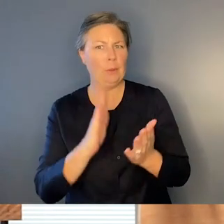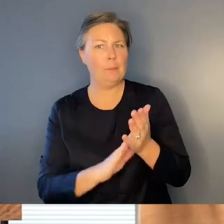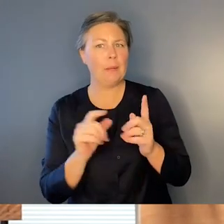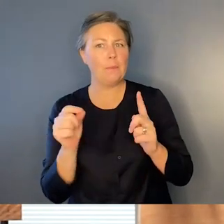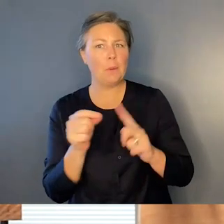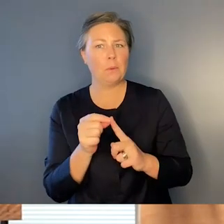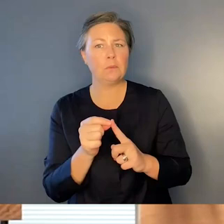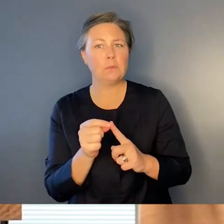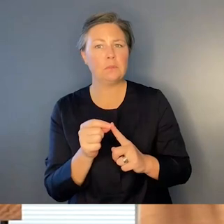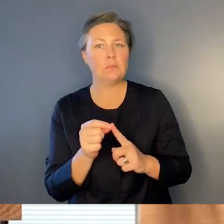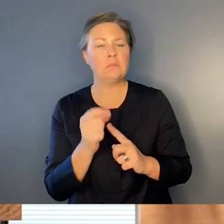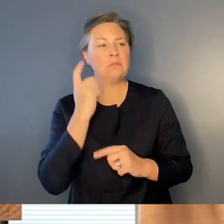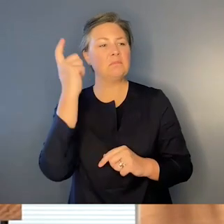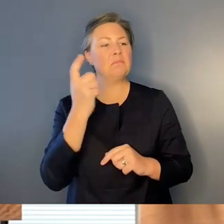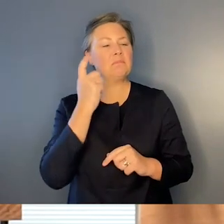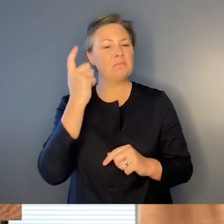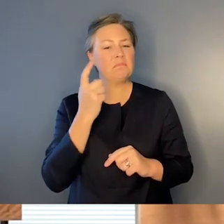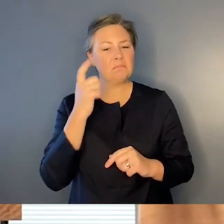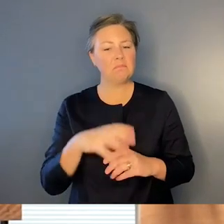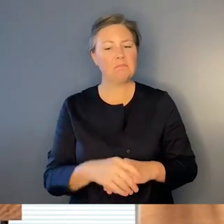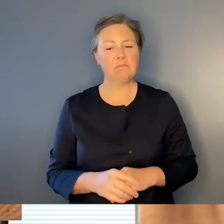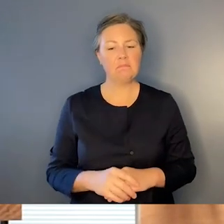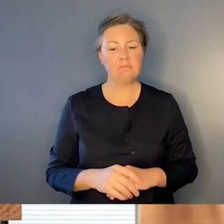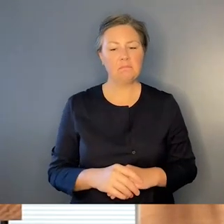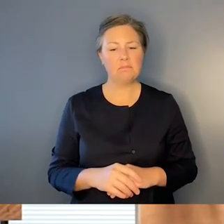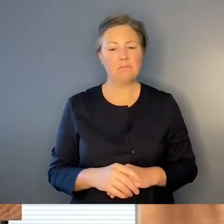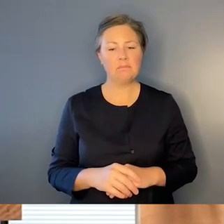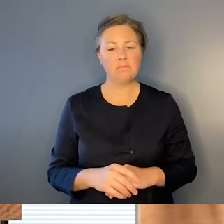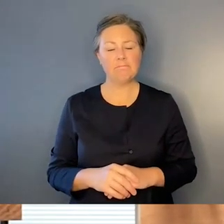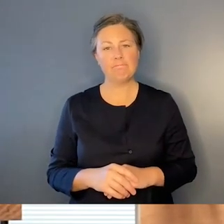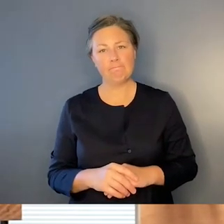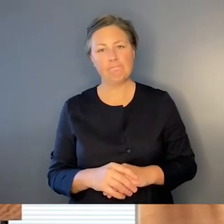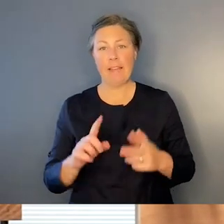with or without your ovaries being removed, or indeed, if you've had your ovaries removed.